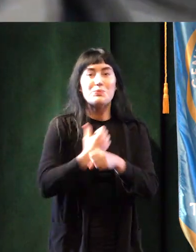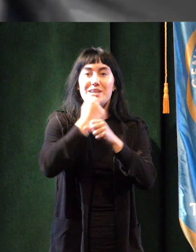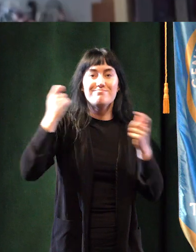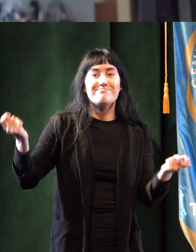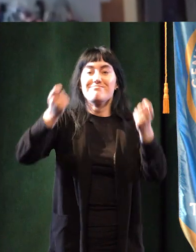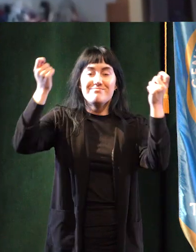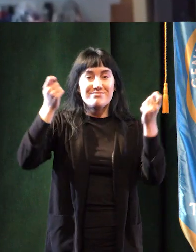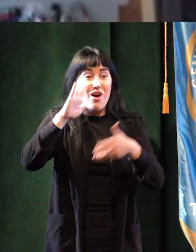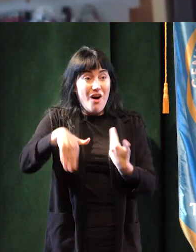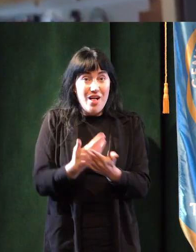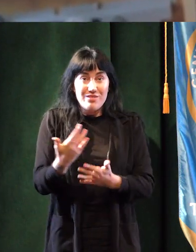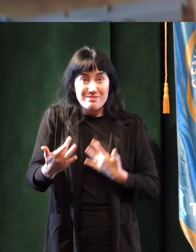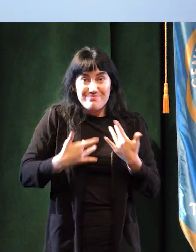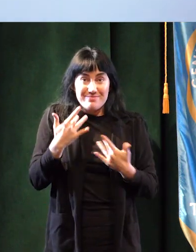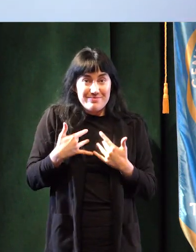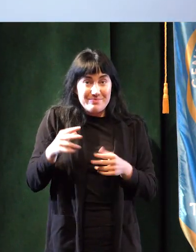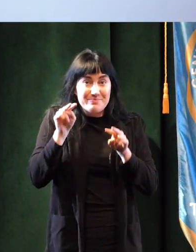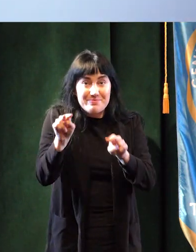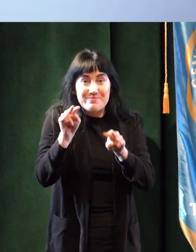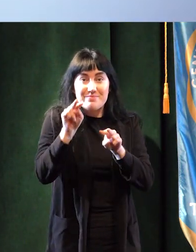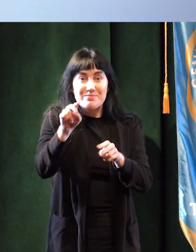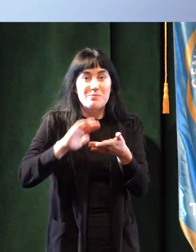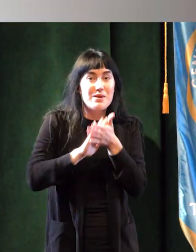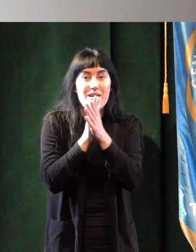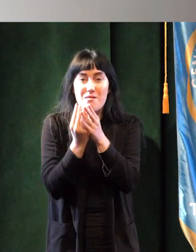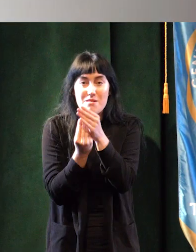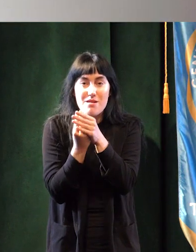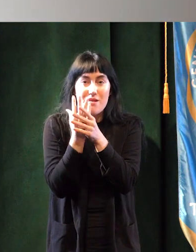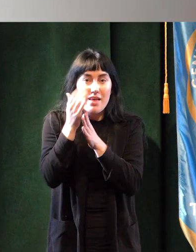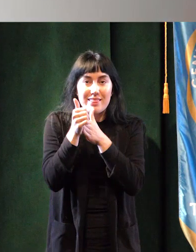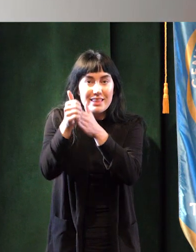all of us eagerly await your emergence as the leaders you are destined to be